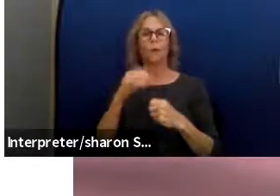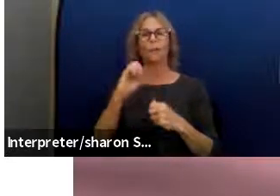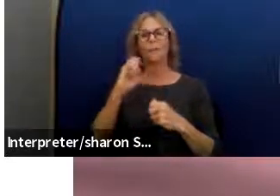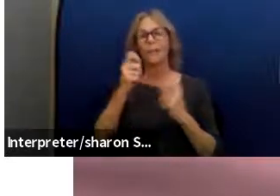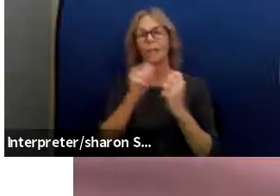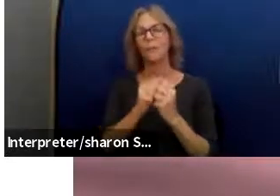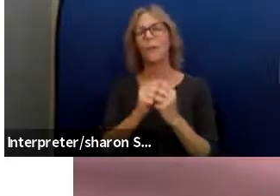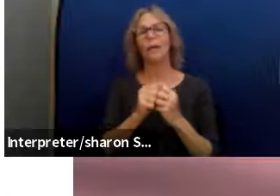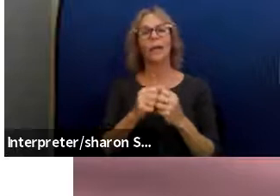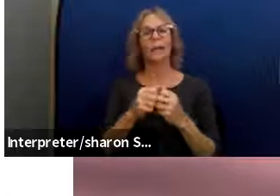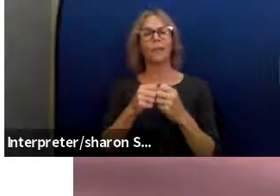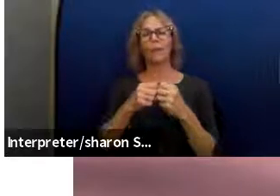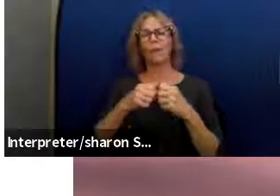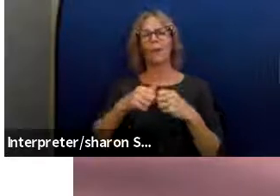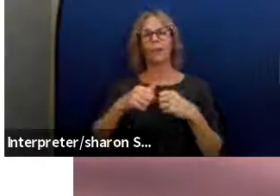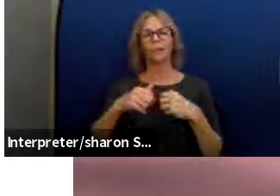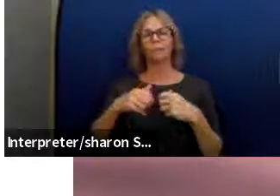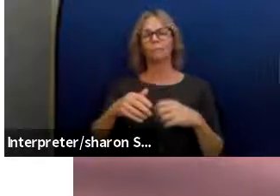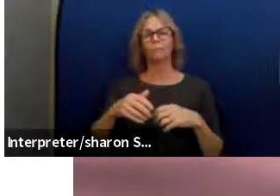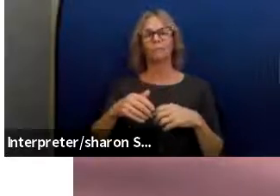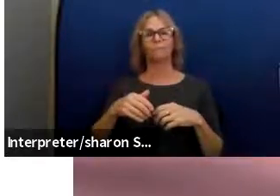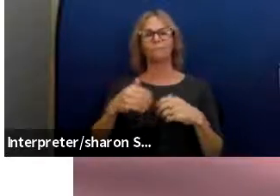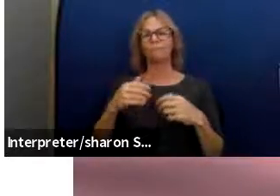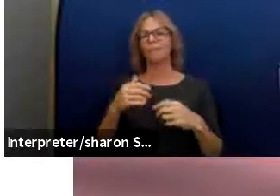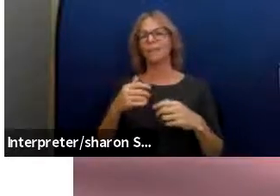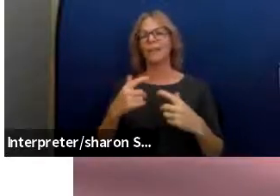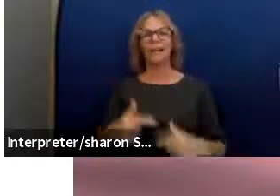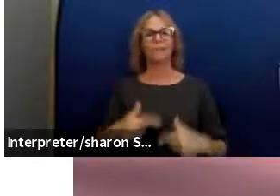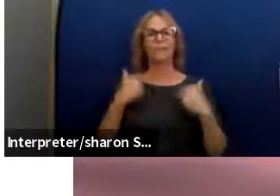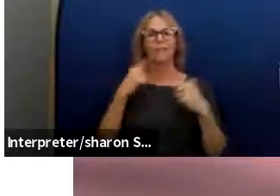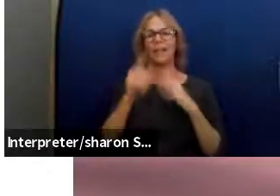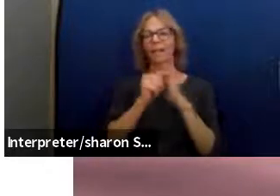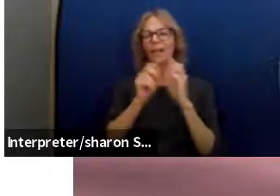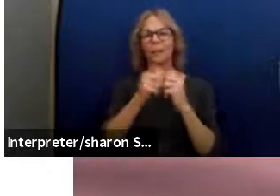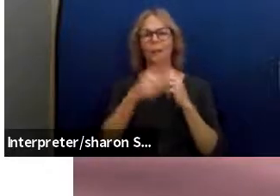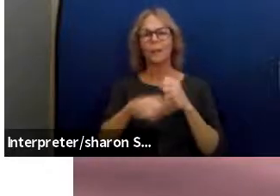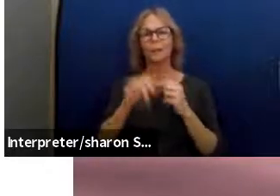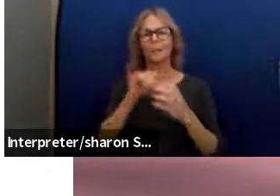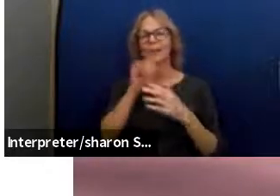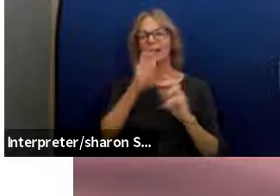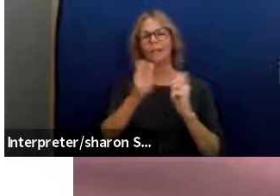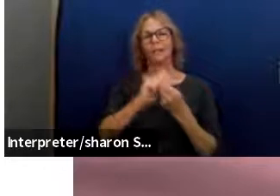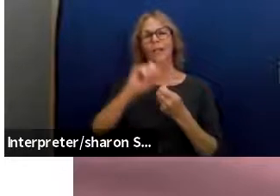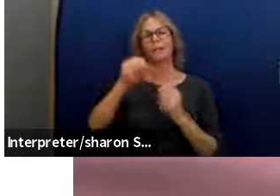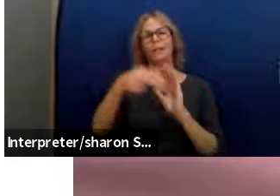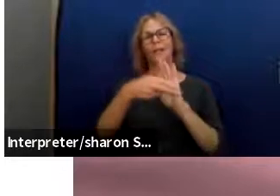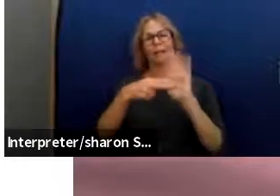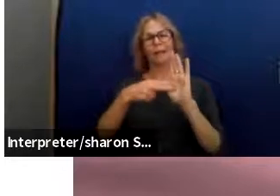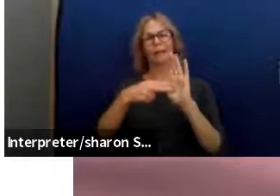your life with. That does not change. Only the label that we would apply to it. Does anyone have any questions on this?